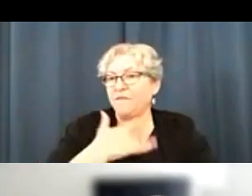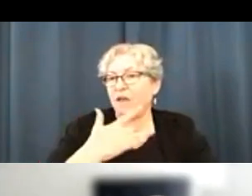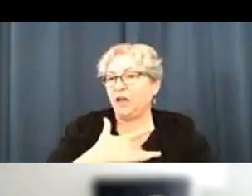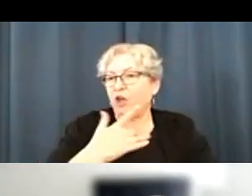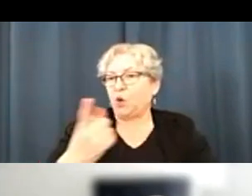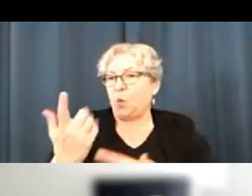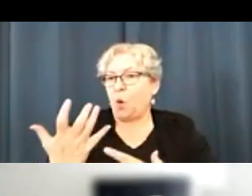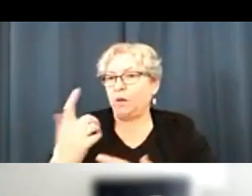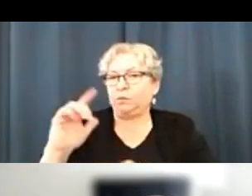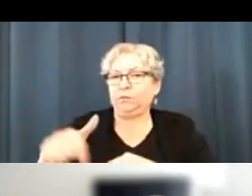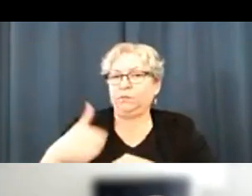to set something up on your own,